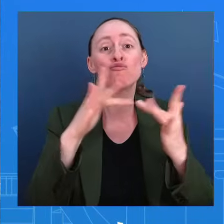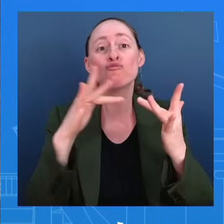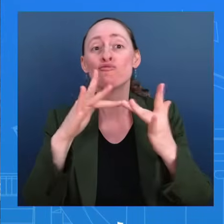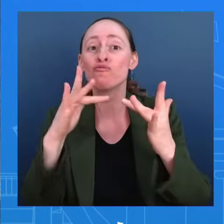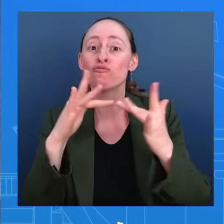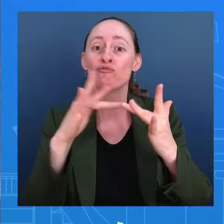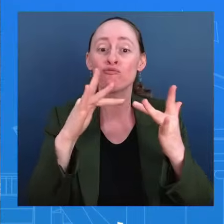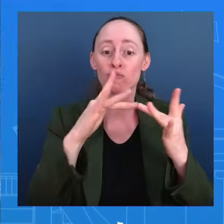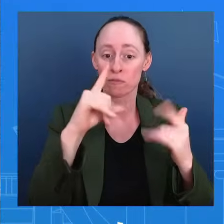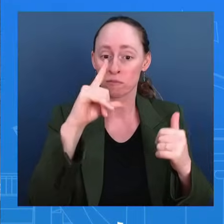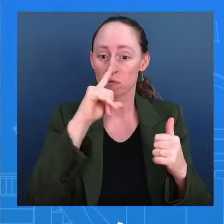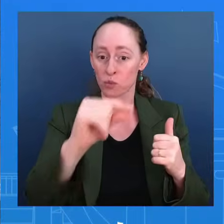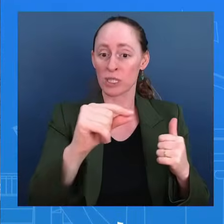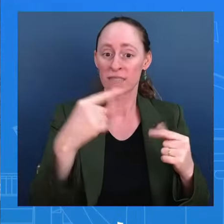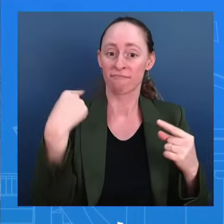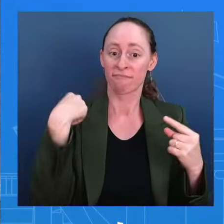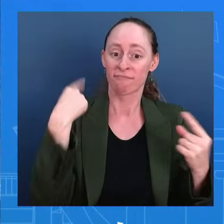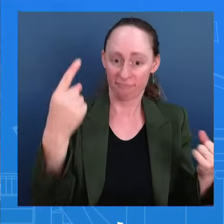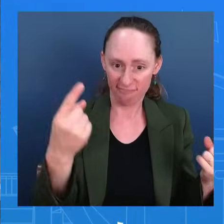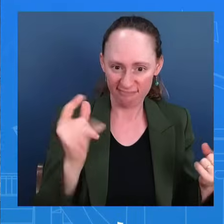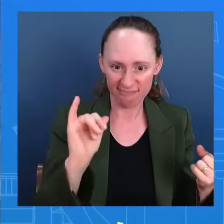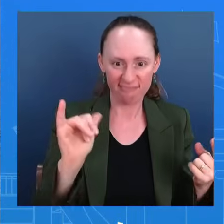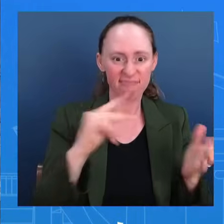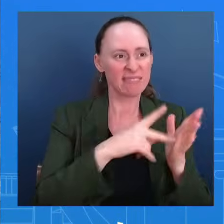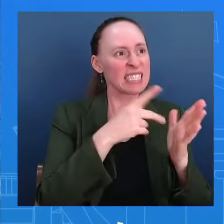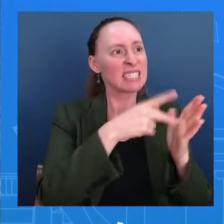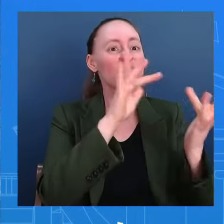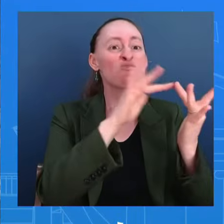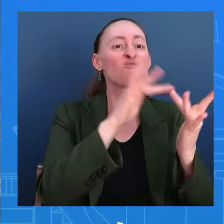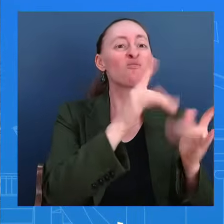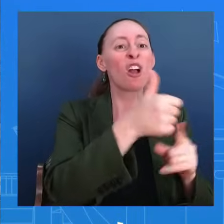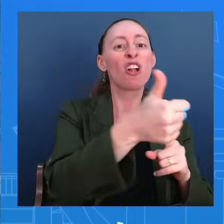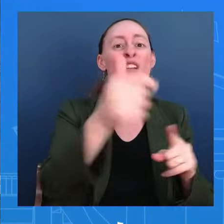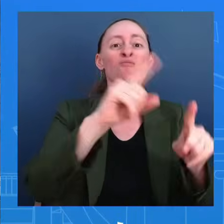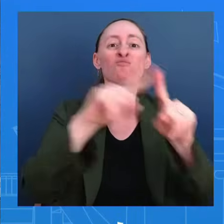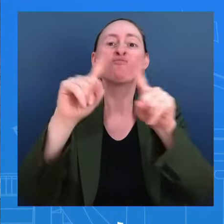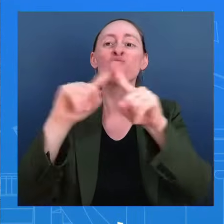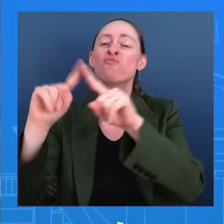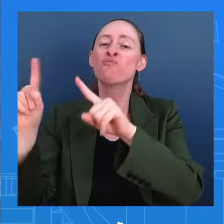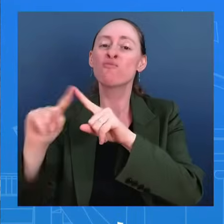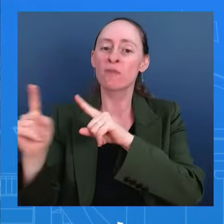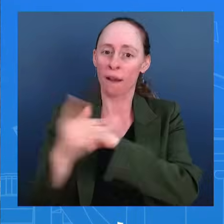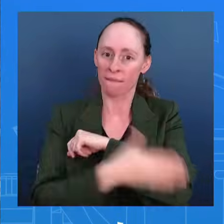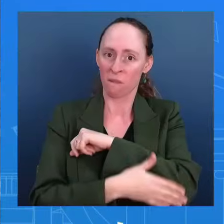both since he left office and since he announced his latest campaign for the presidency --